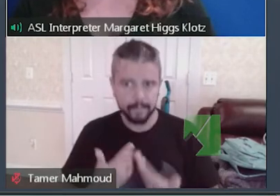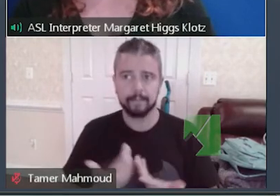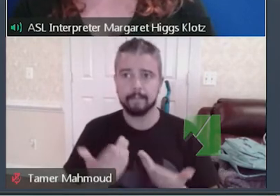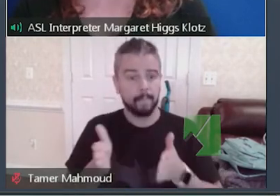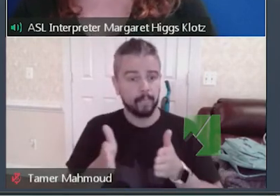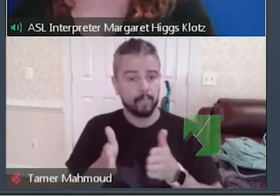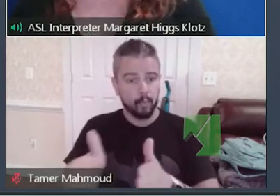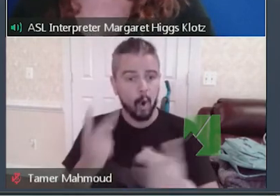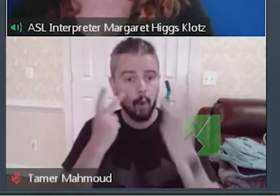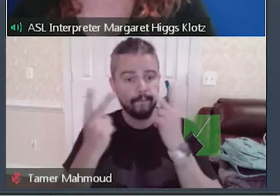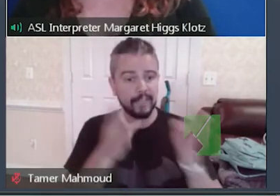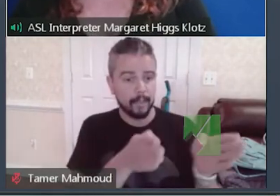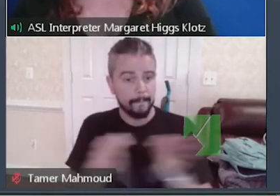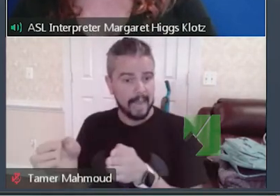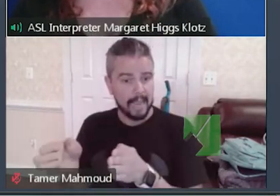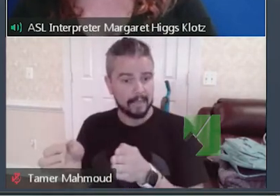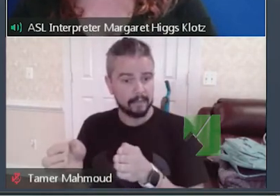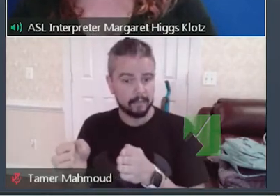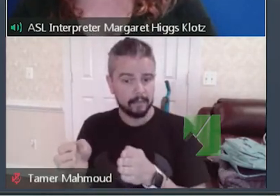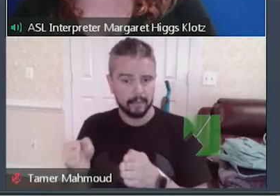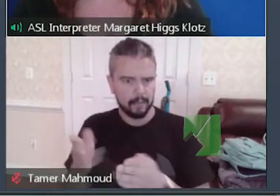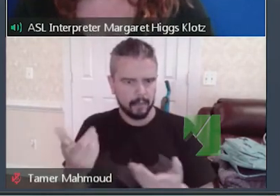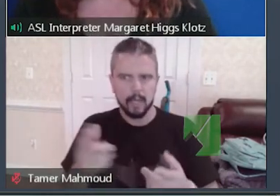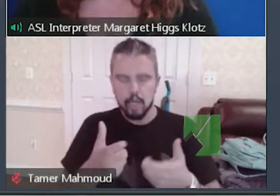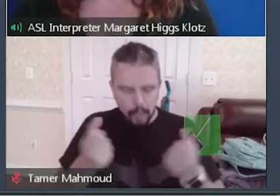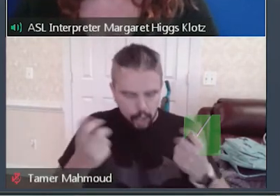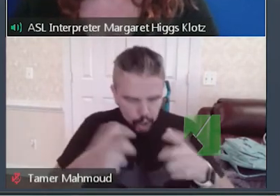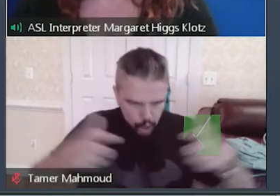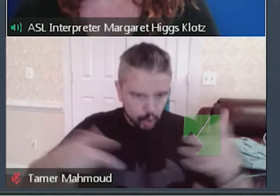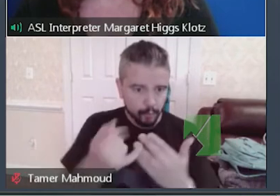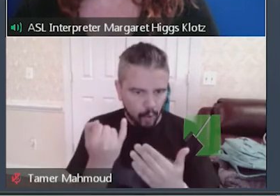County internet. There could've been more noticing that.